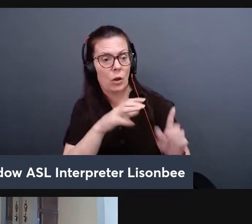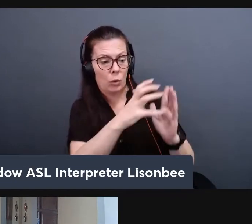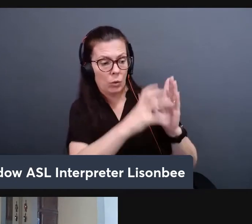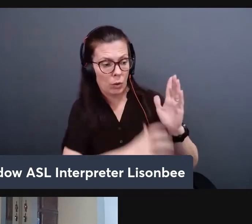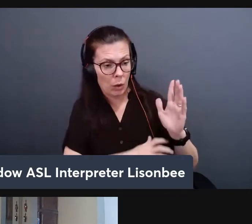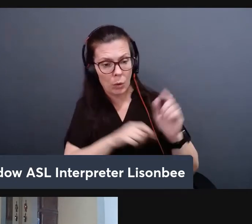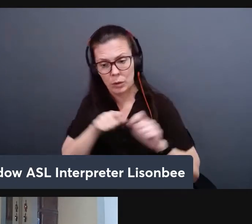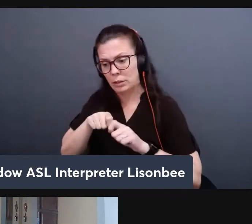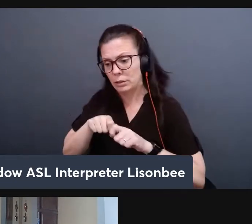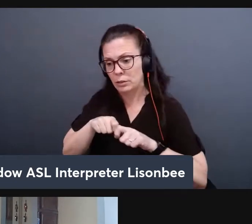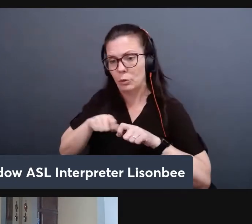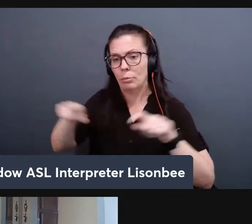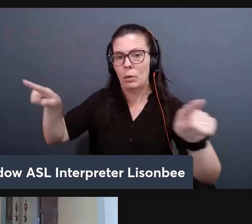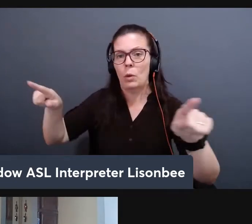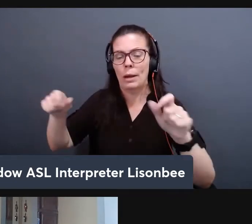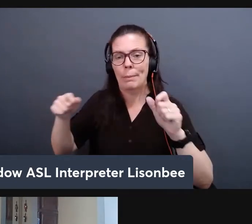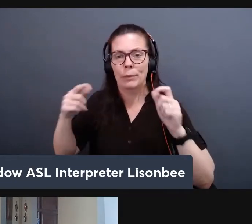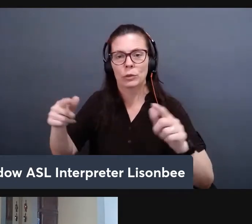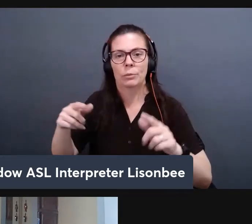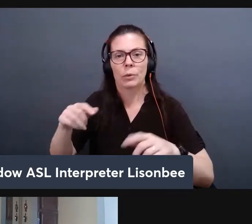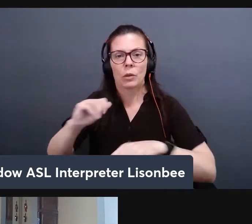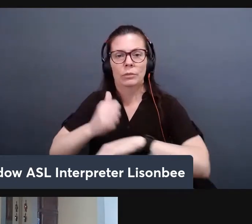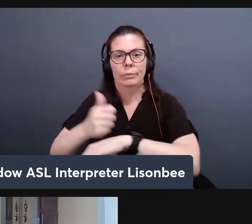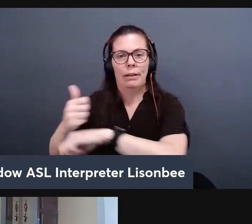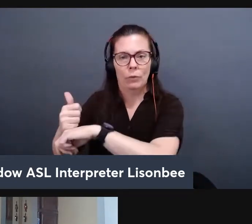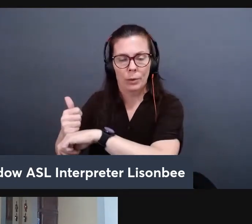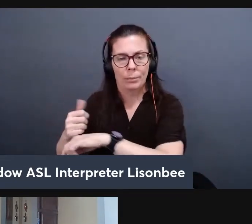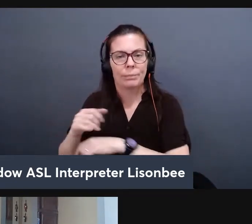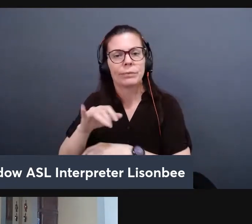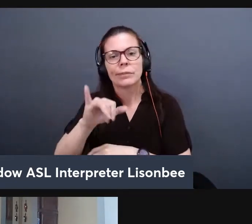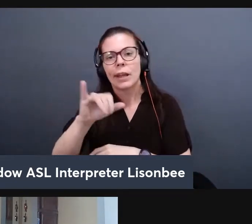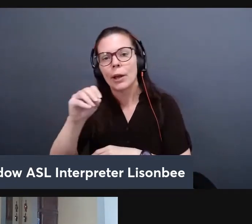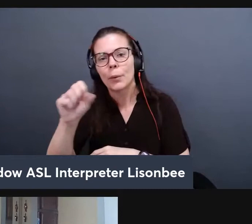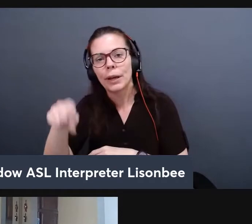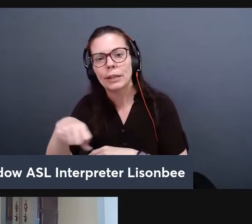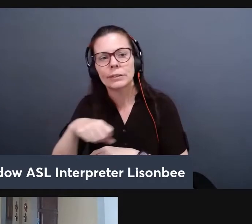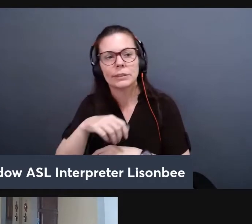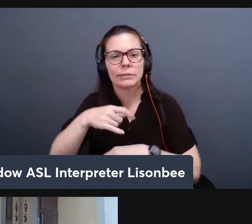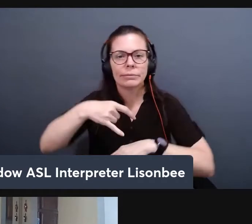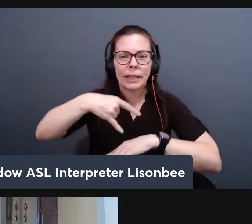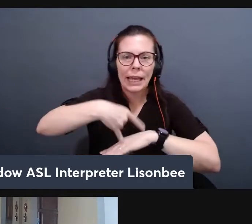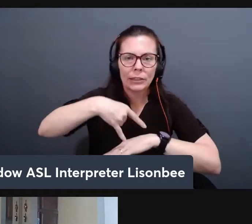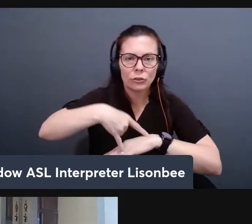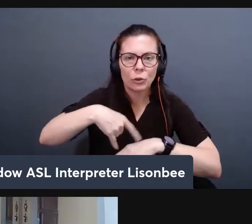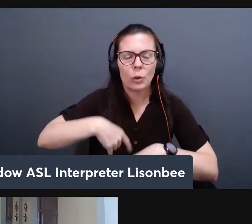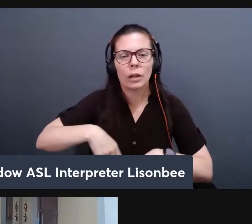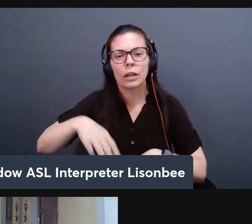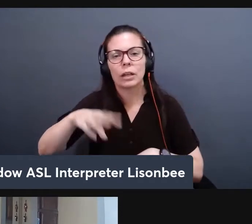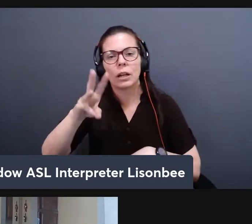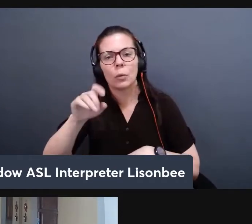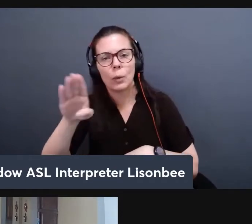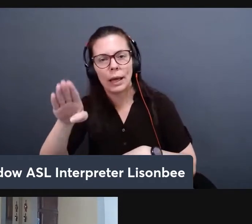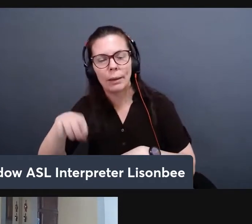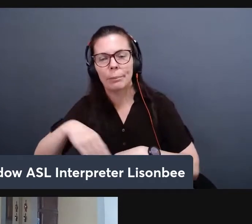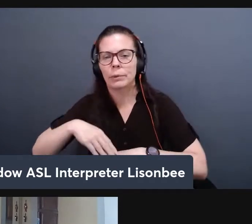to multiple target platforms such as iOS, Android, the web, and desktop.